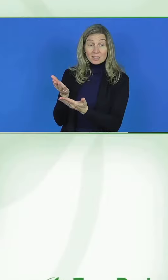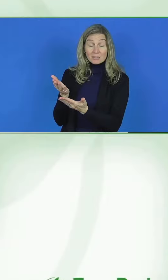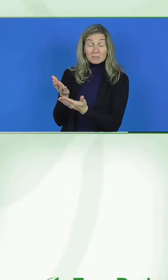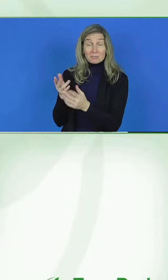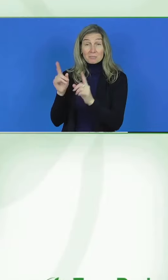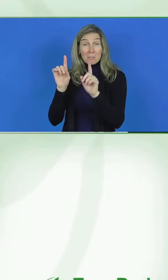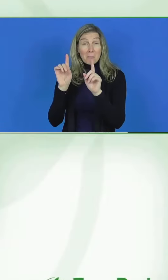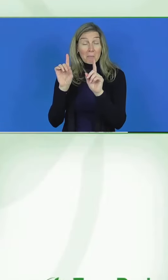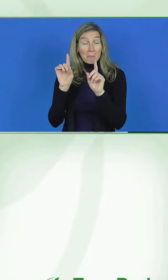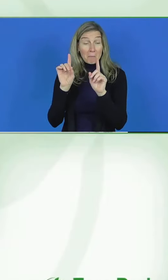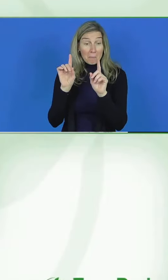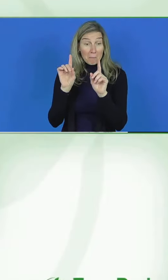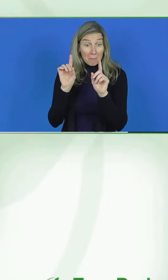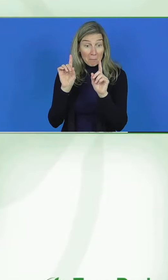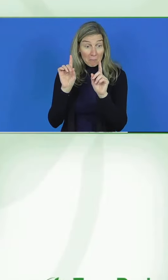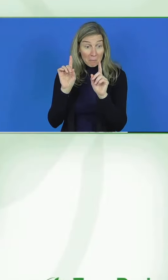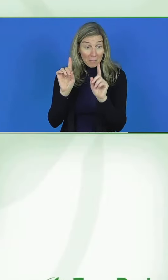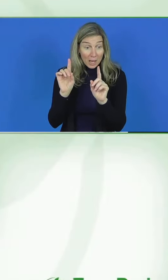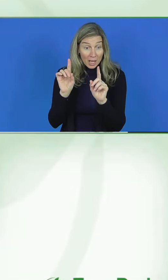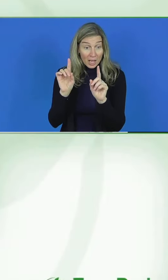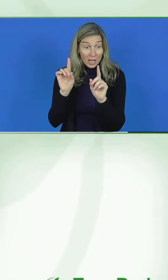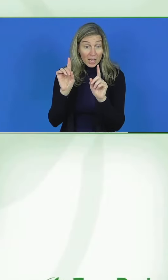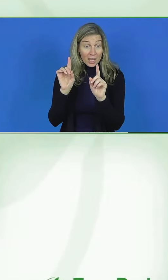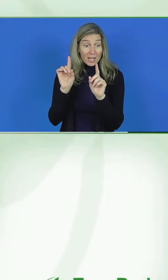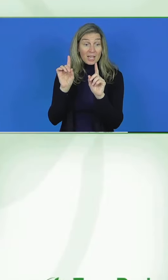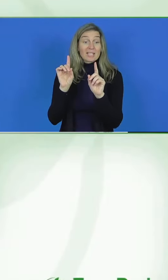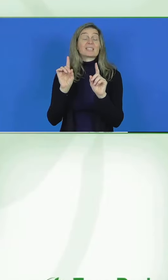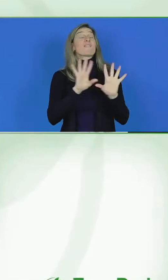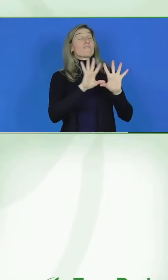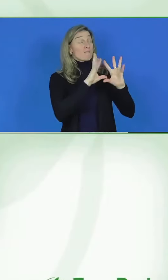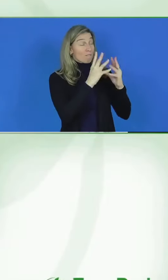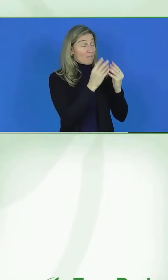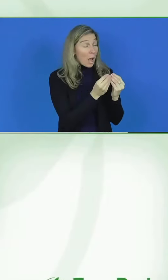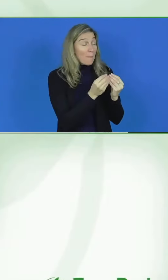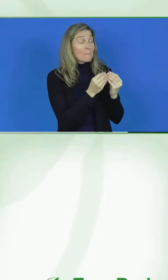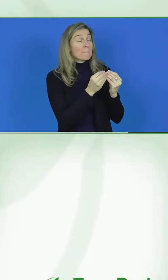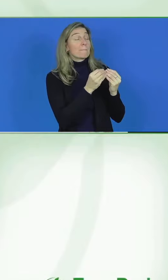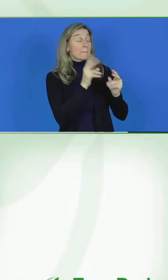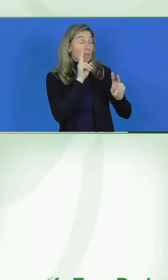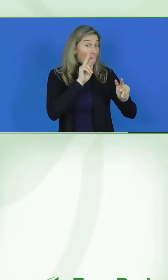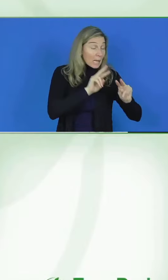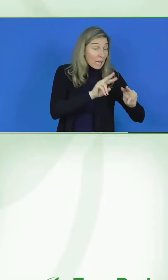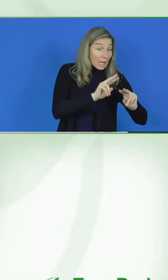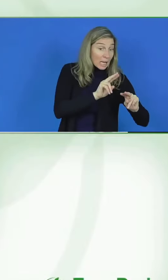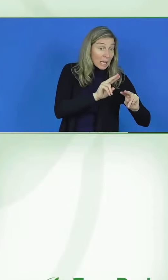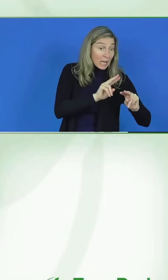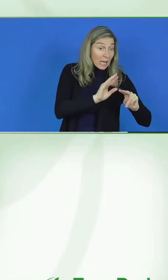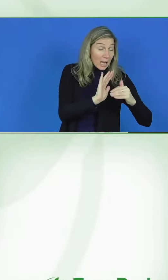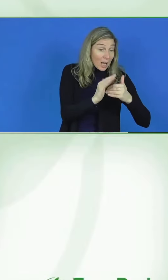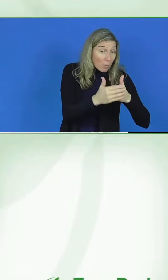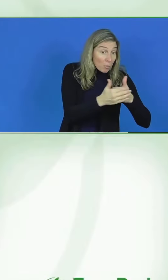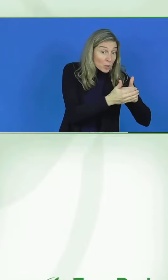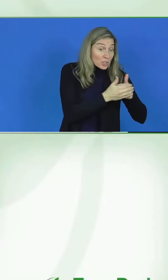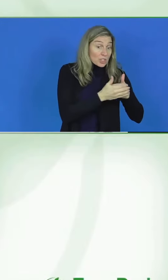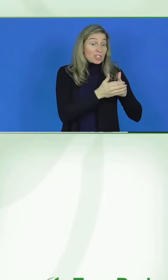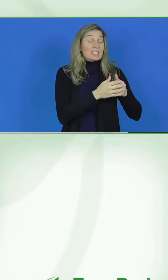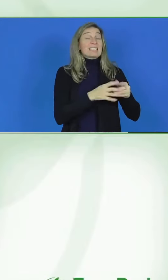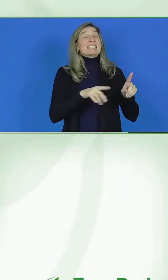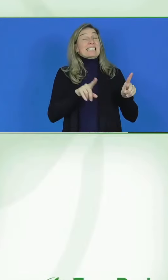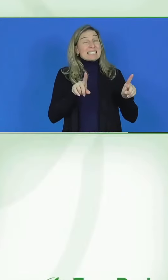without the protection of family caregivers. I want to put that here because when everything is individualised